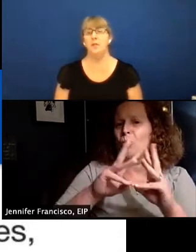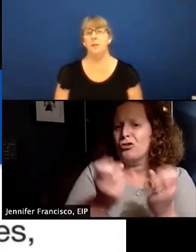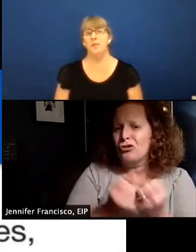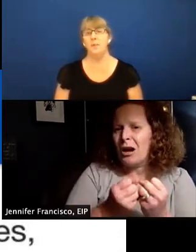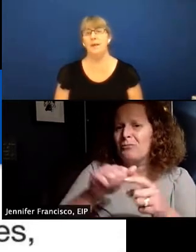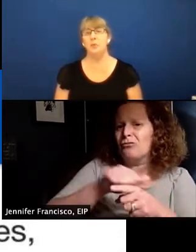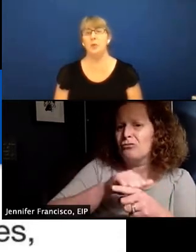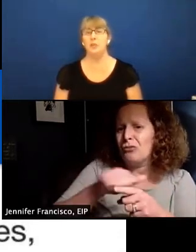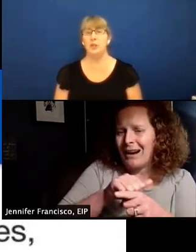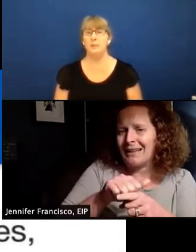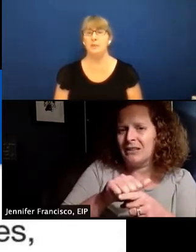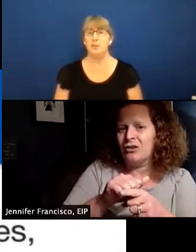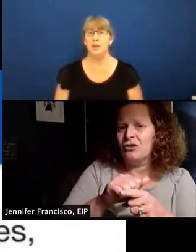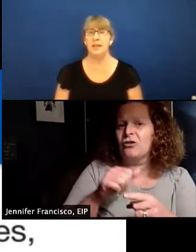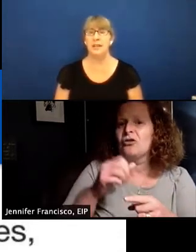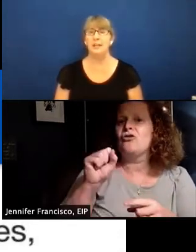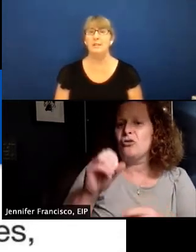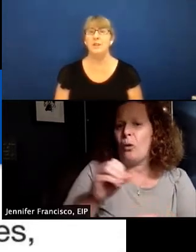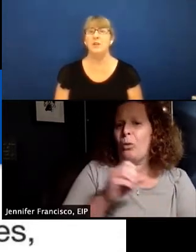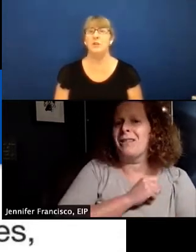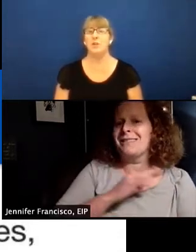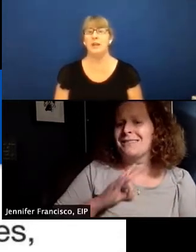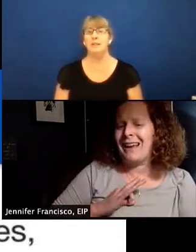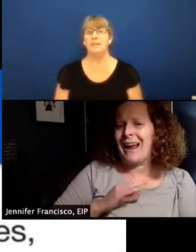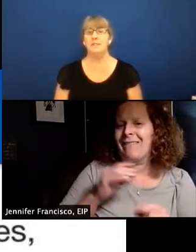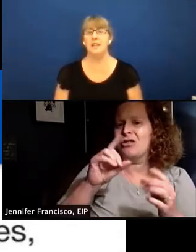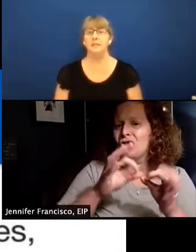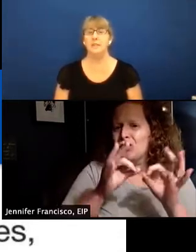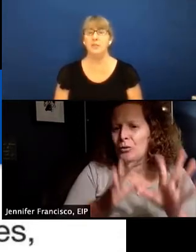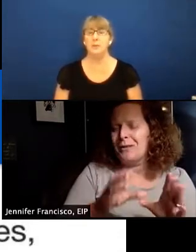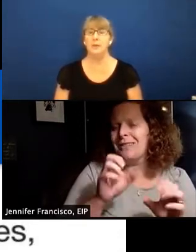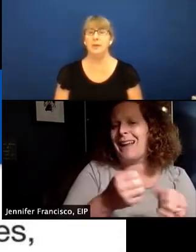with the best workshops and trainings, so that the staff interpreters